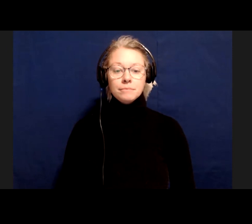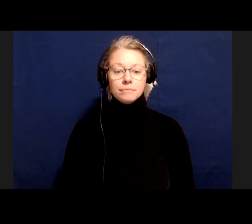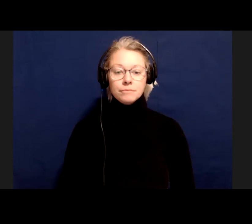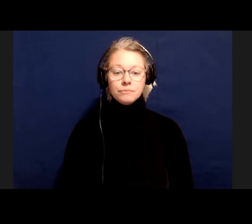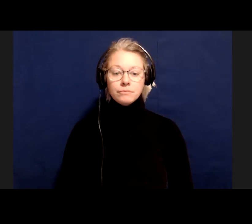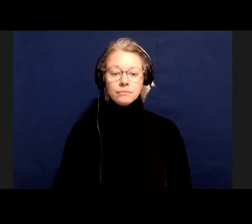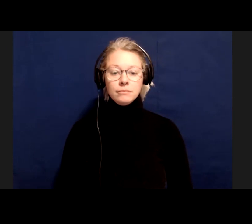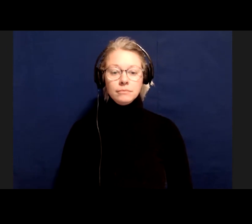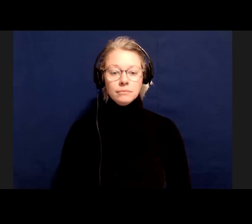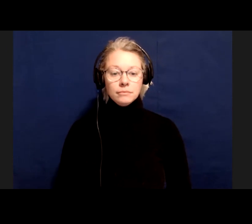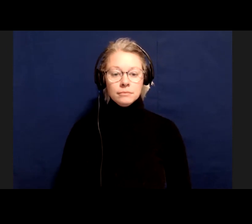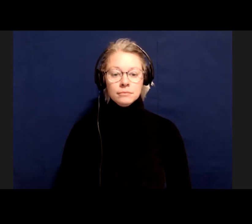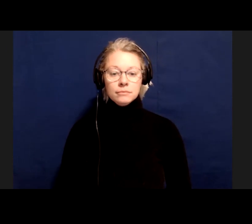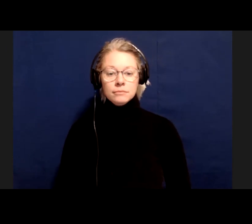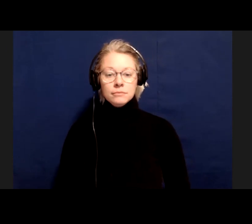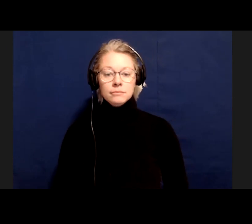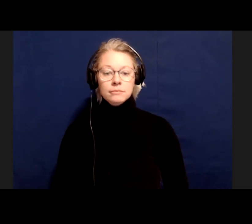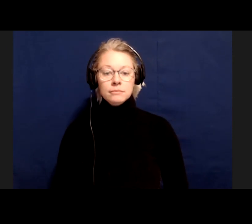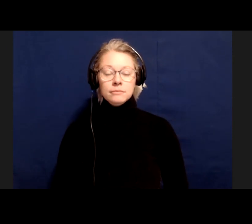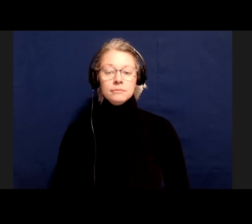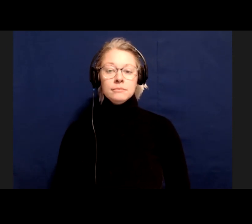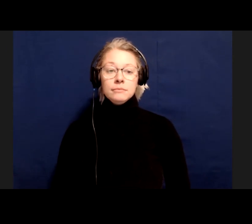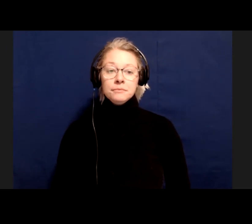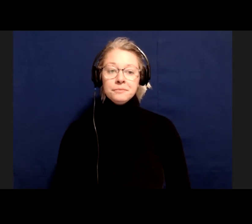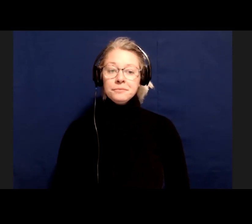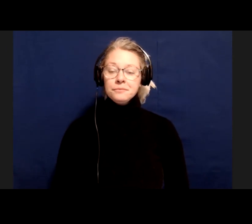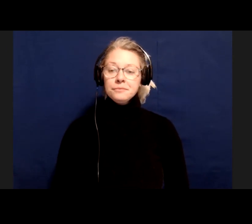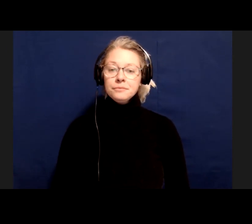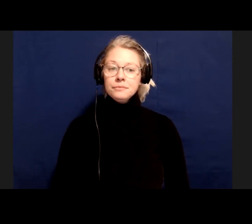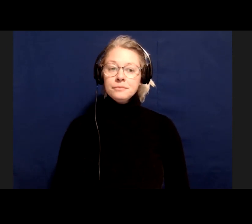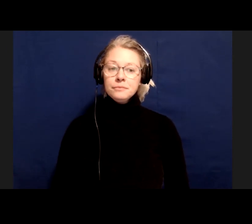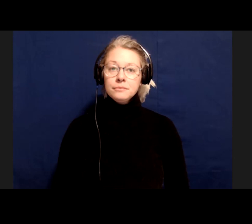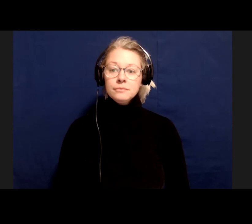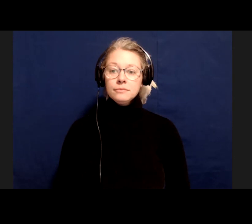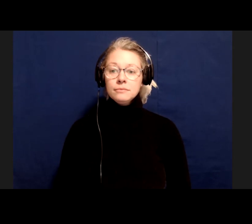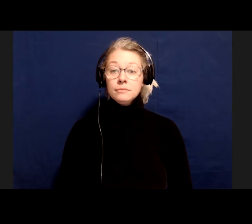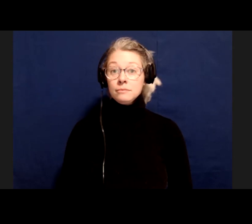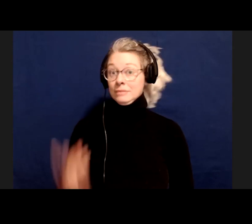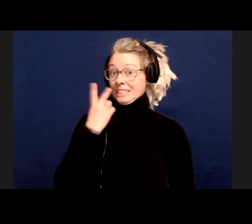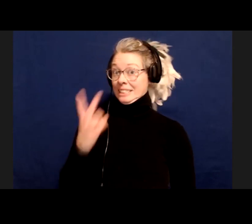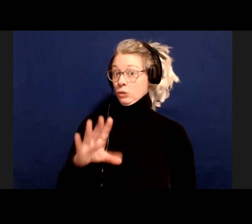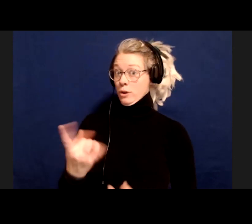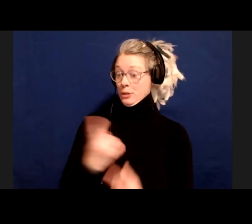you have for us today. And we will do our best to answer all of the questions at the